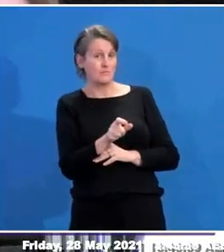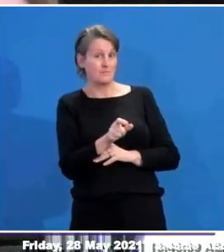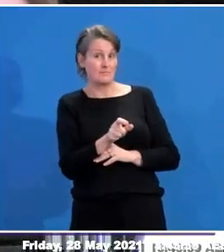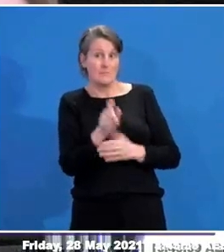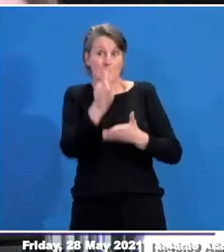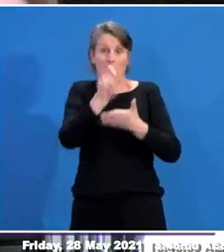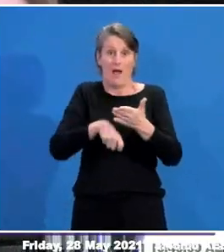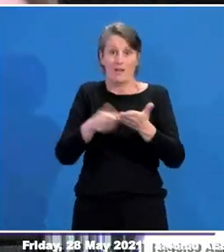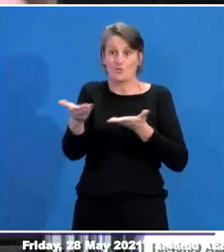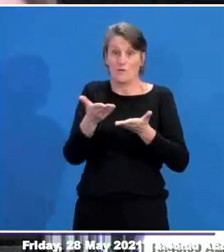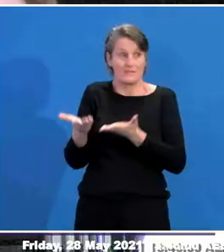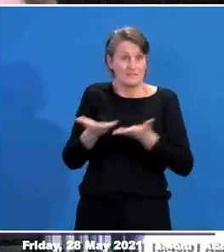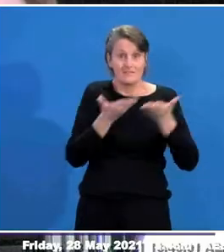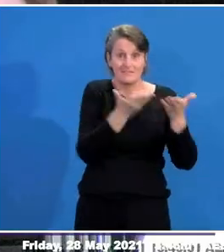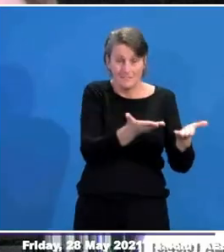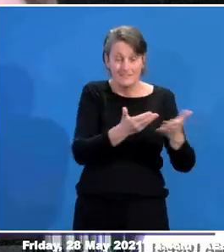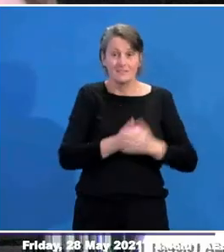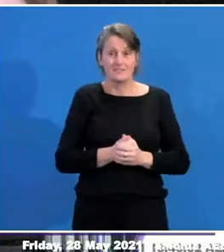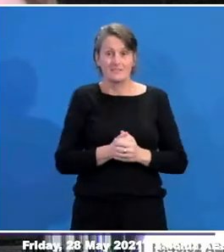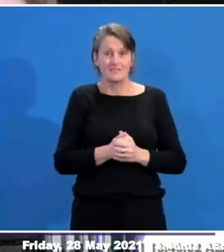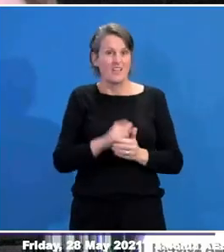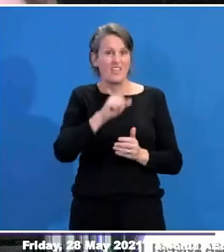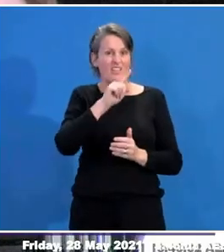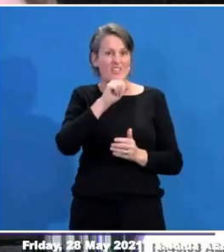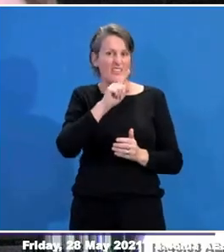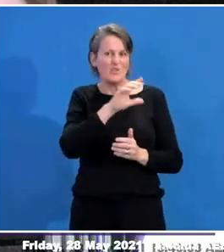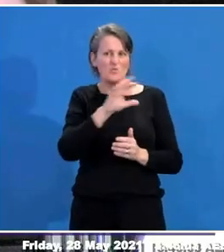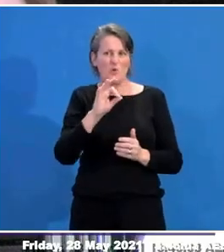the provision of services doesn't have that interest, do they?